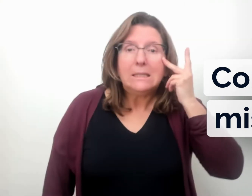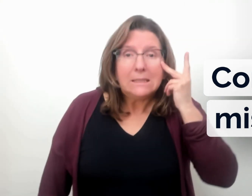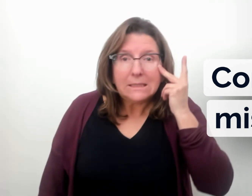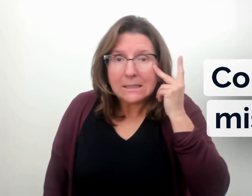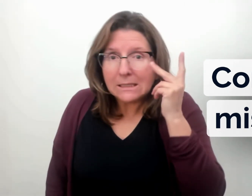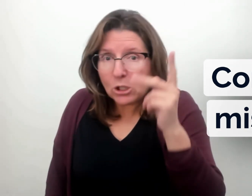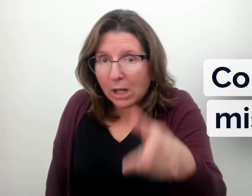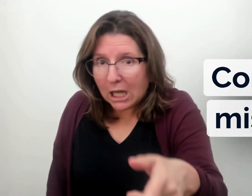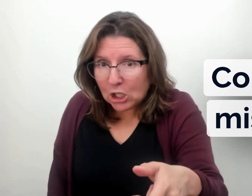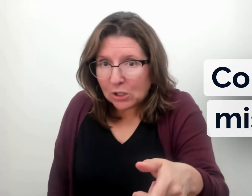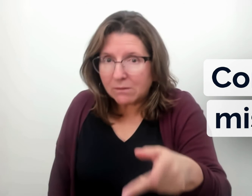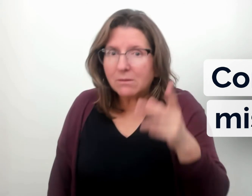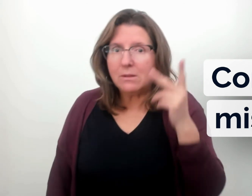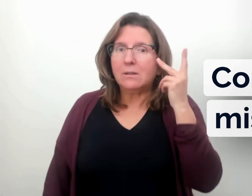'See you later.'